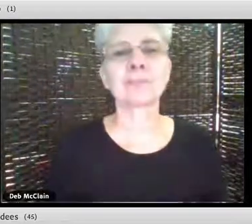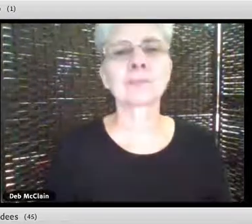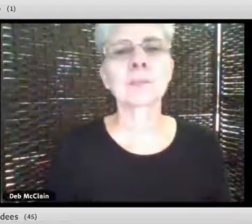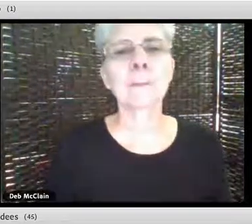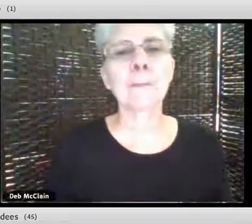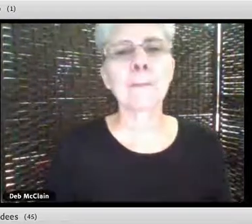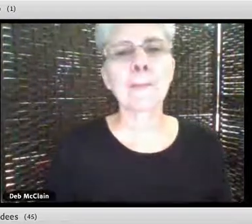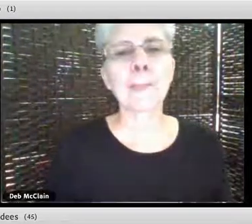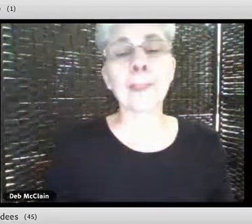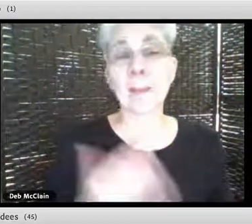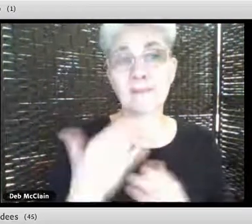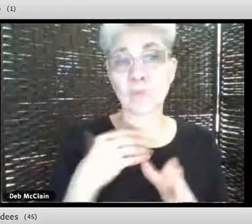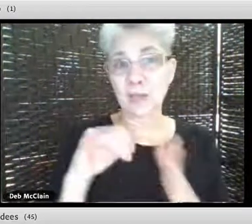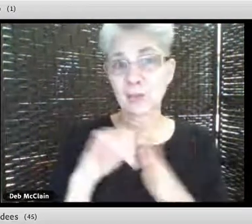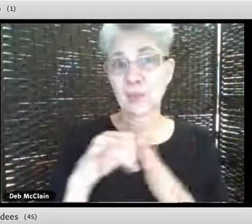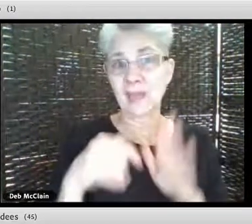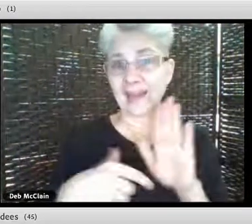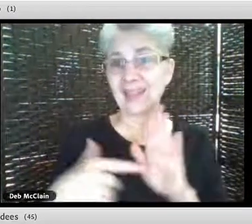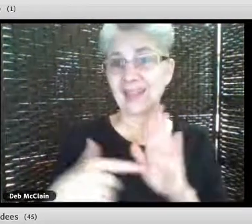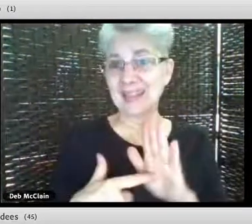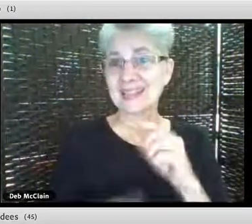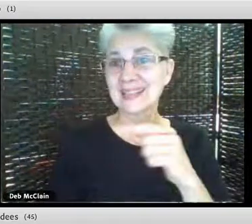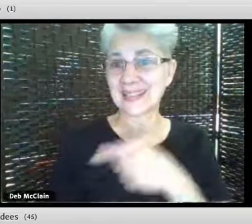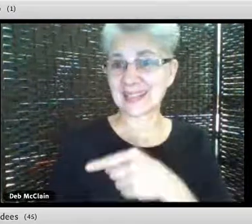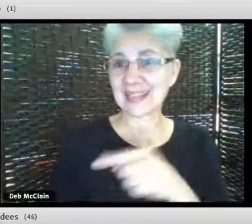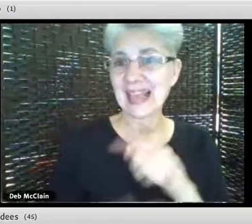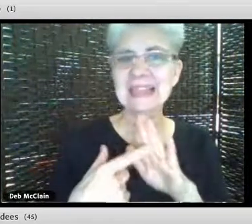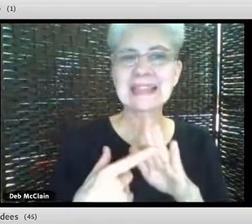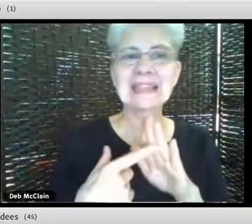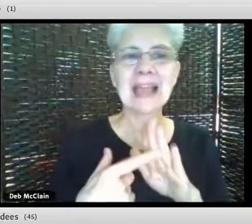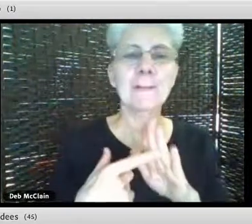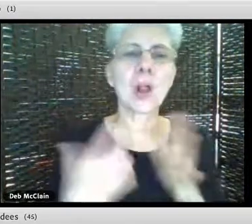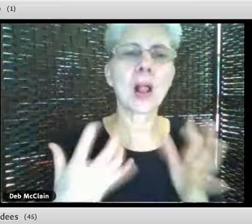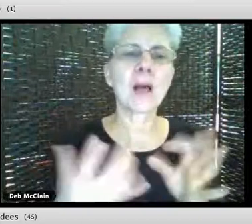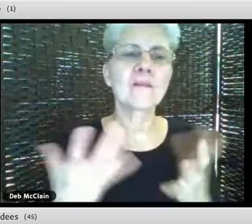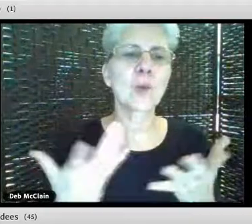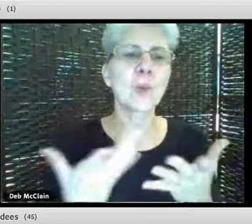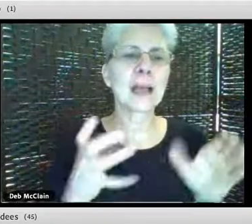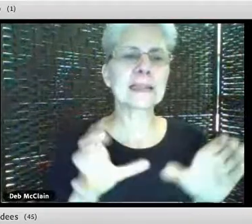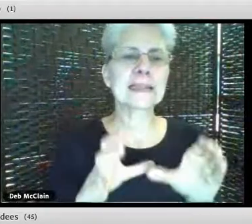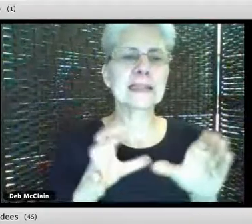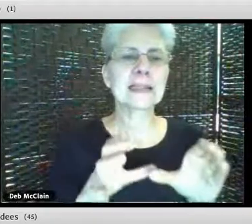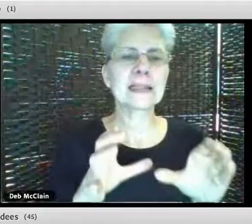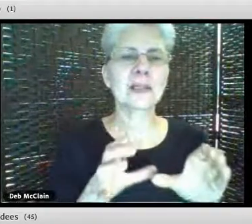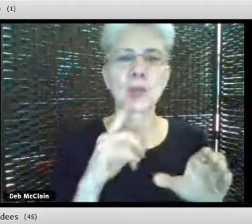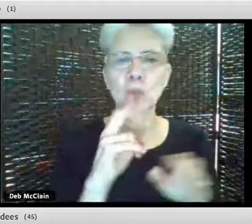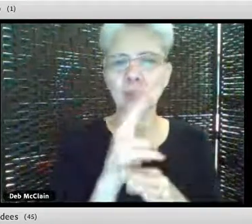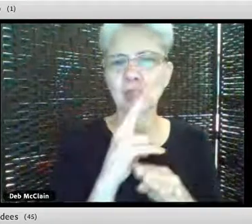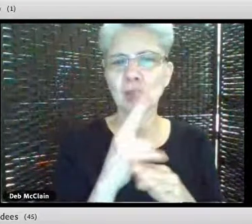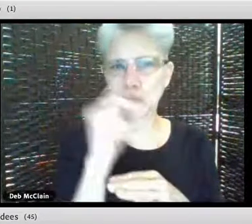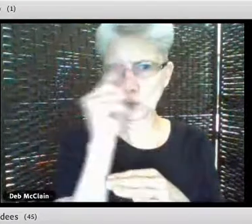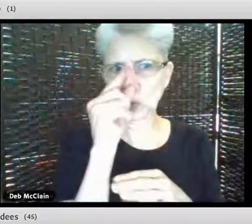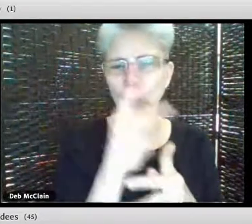but I want to show you Google Keep really quickly. Before I do that, this is an example of how you can use Google Keep.